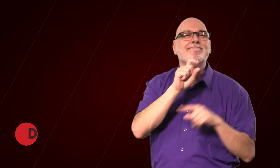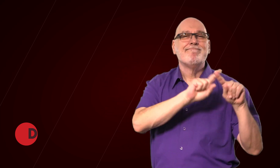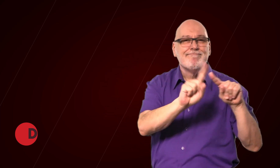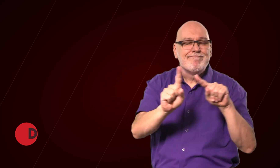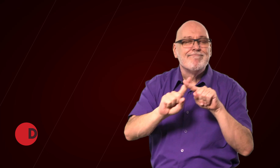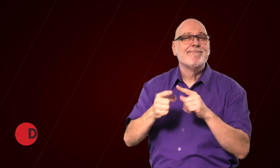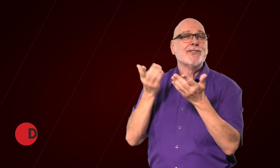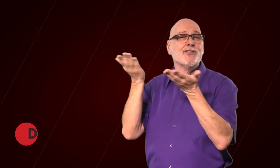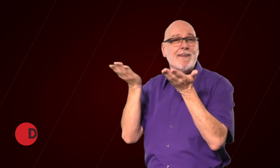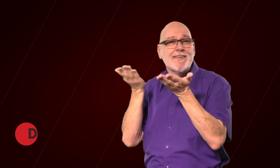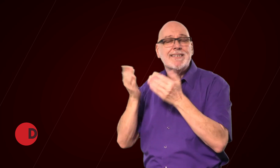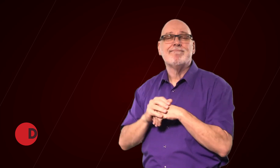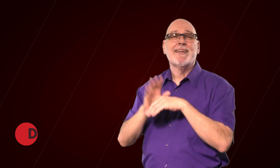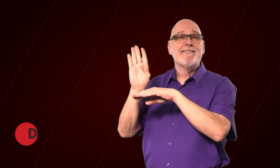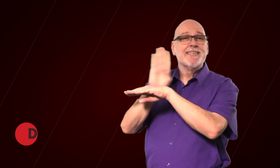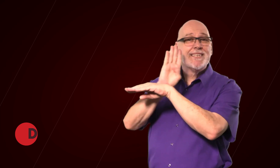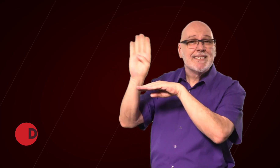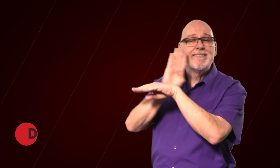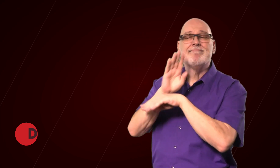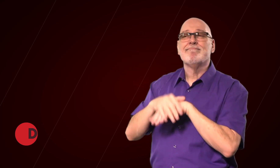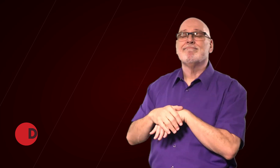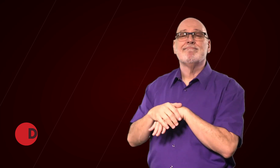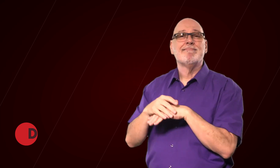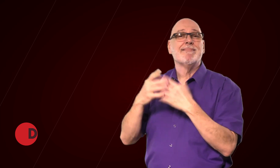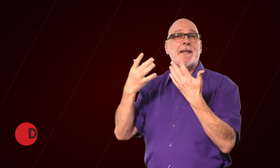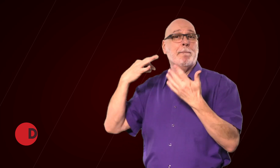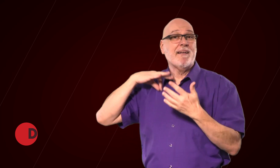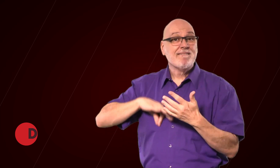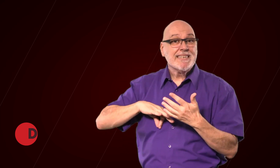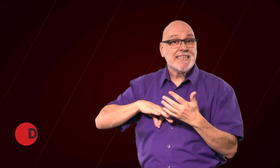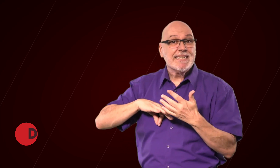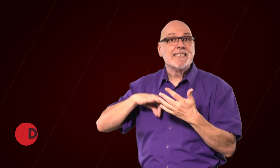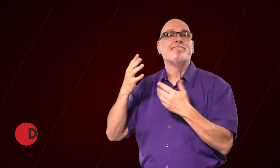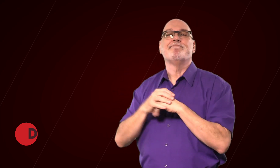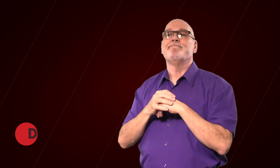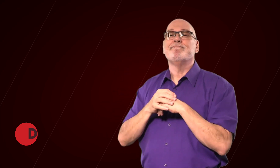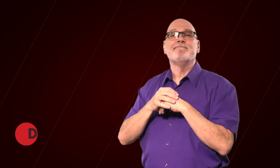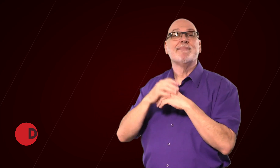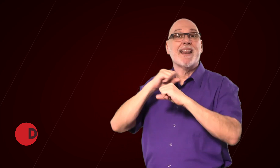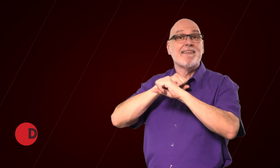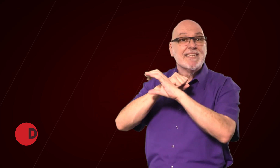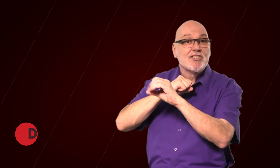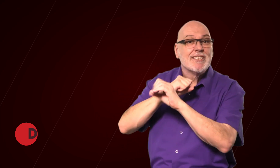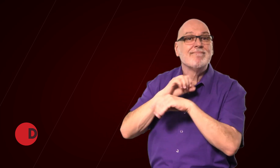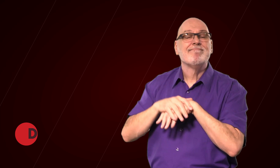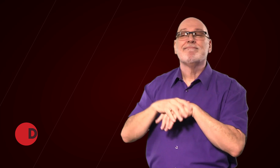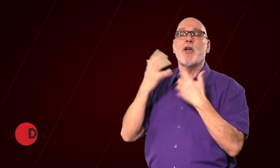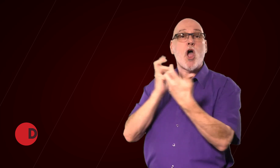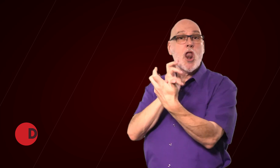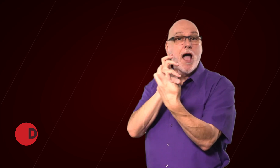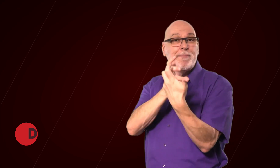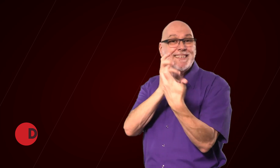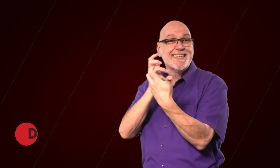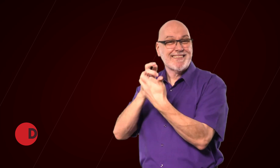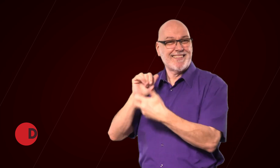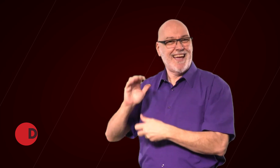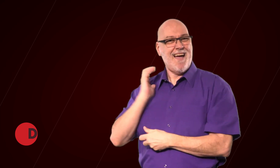services, facilities, privileges, advantages, or accommodations